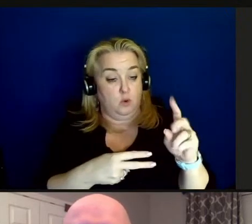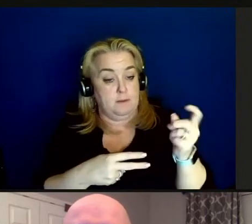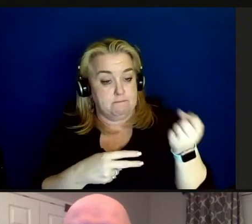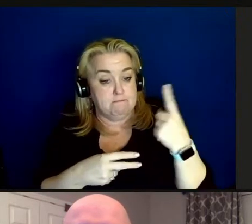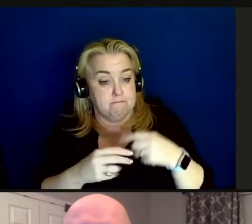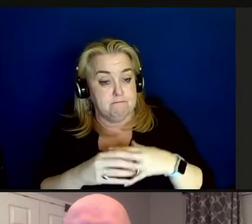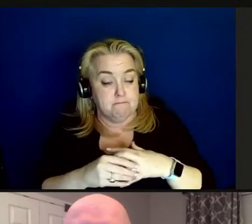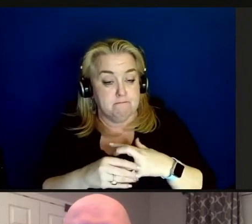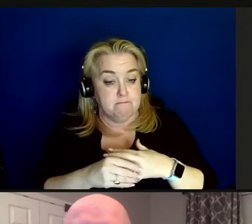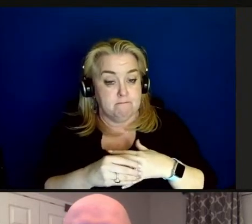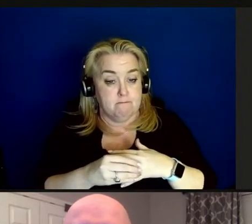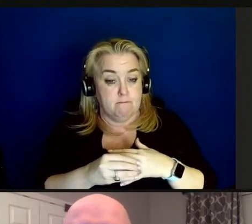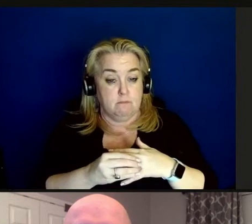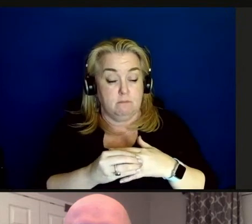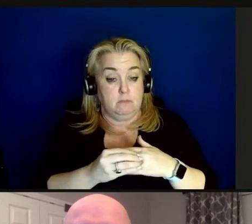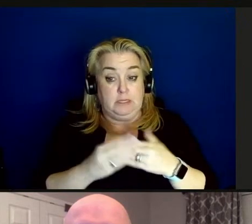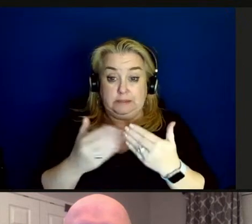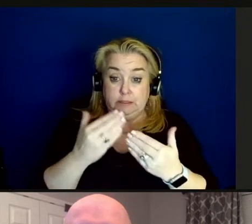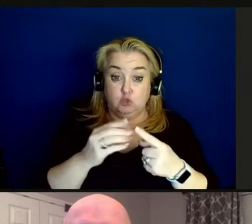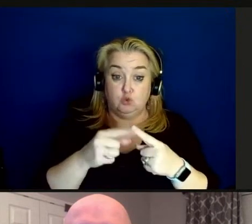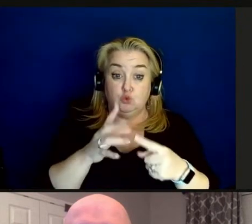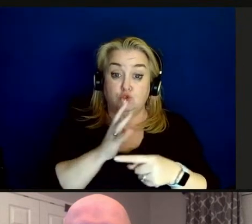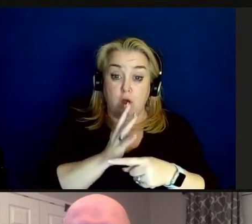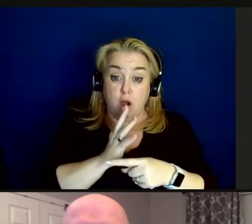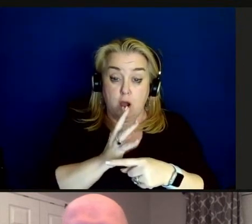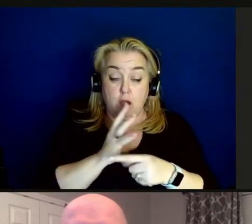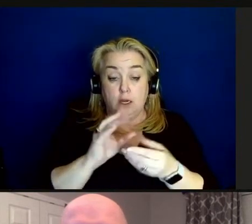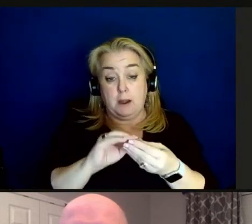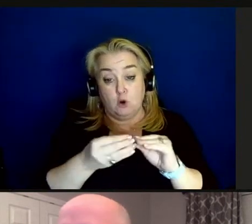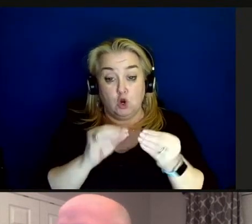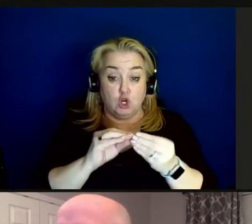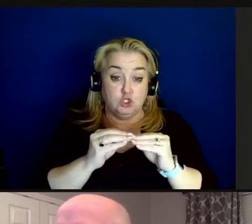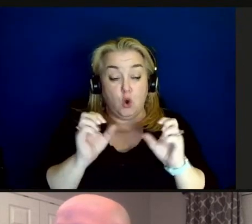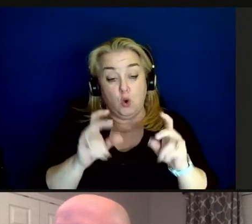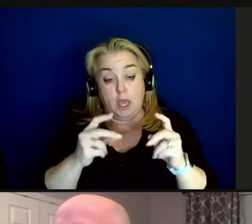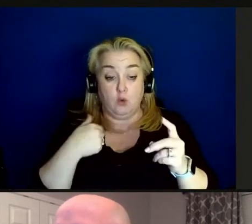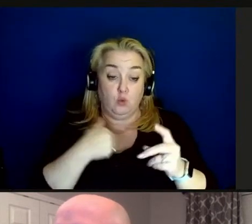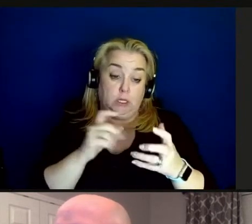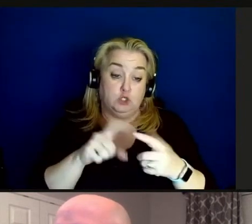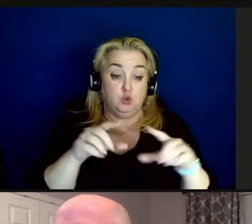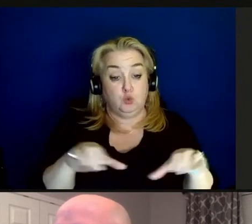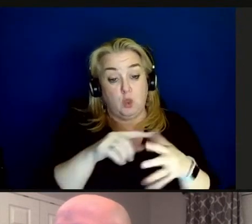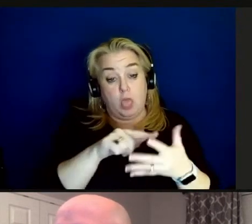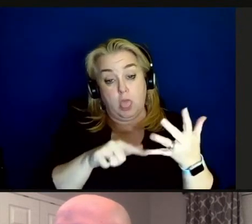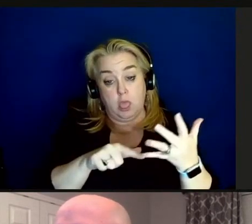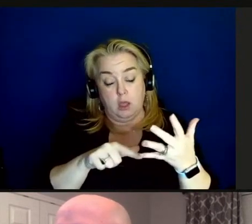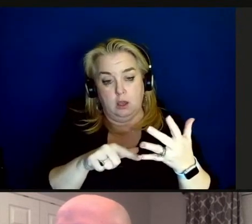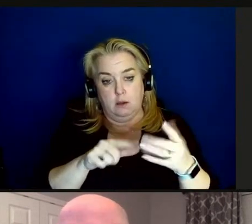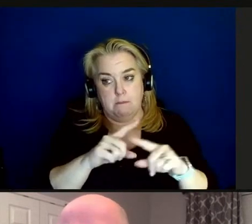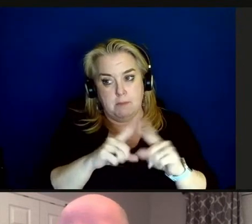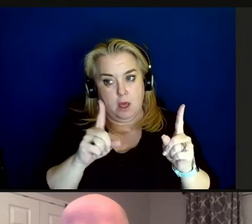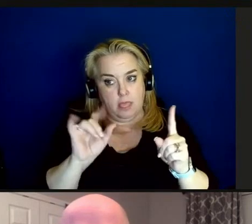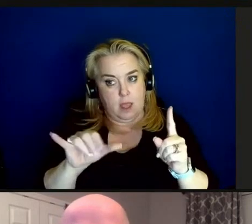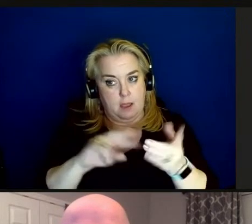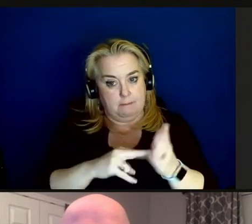TO PAINT THAT PICTURE FOR US IN WRITING. WE HAVE AN IDEA OF WHAT THAT